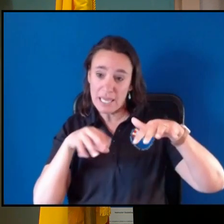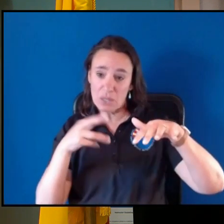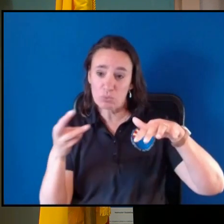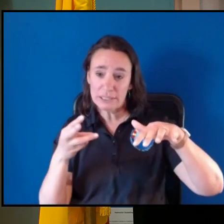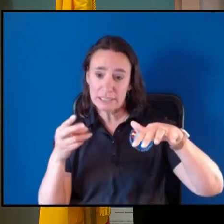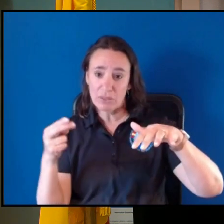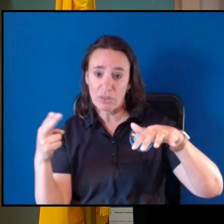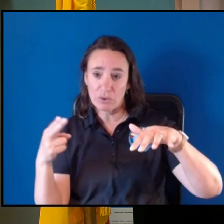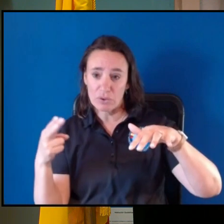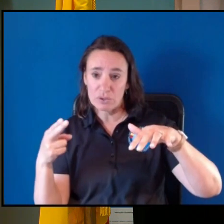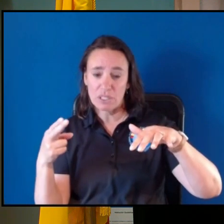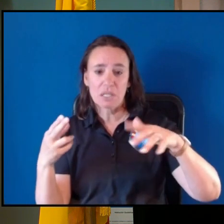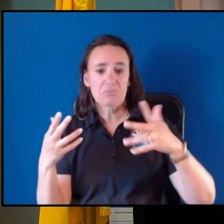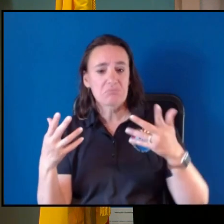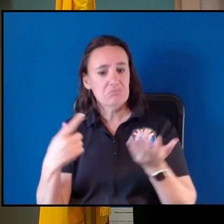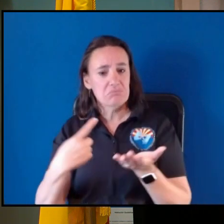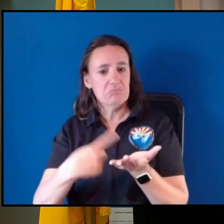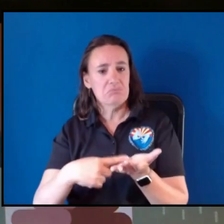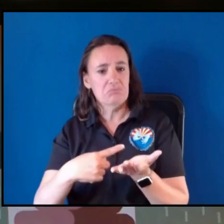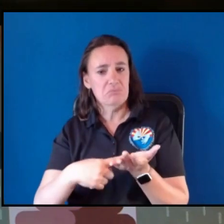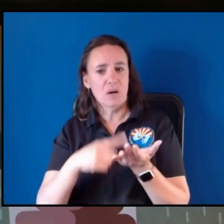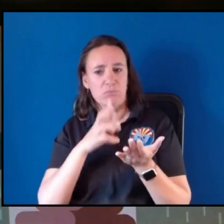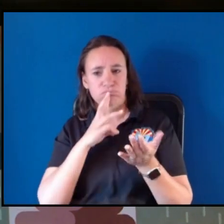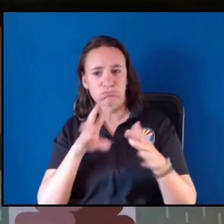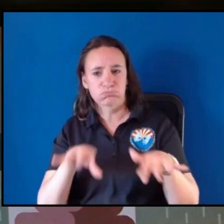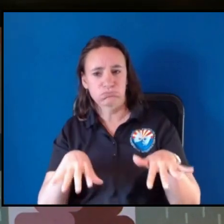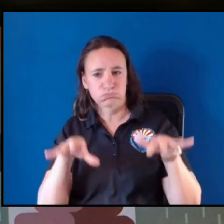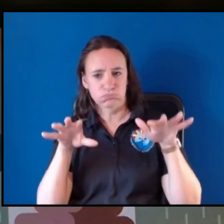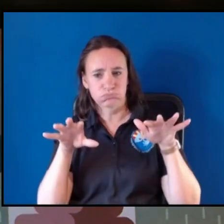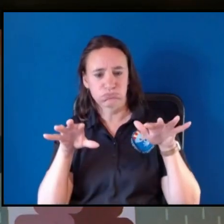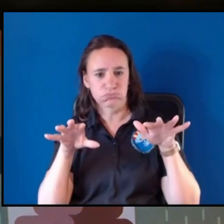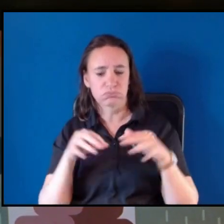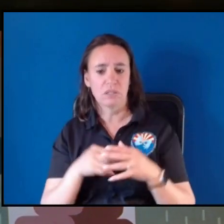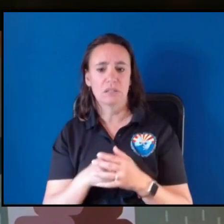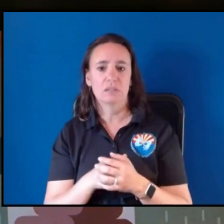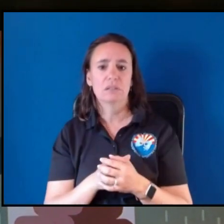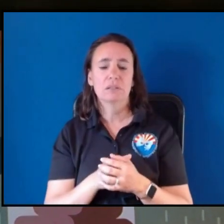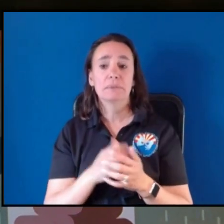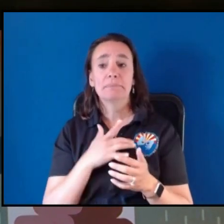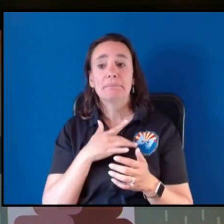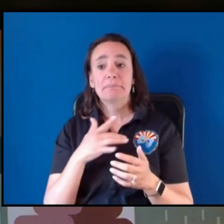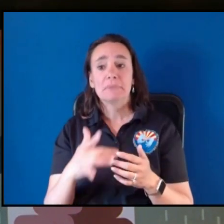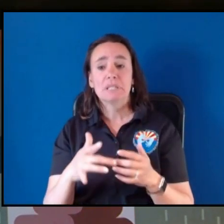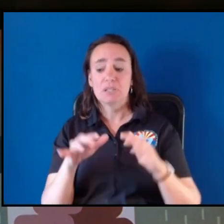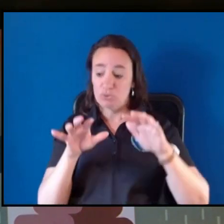a little bit of the flooding. So, typically what happens when you get a lot of rain out in the forest, there have been